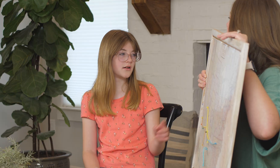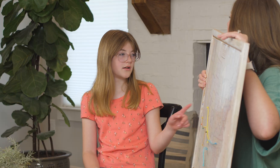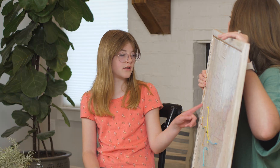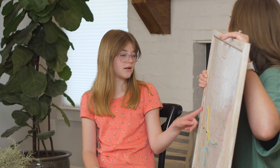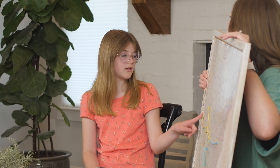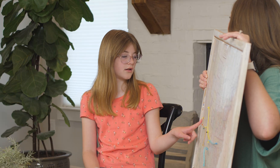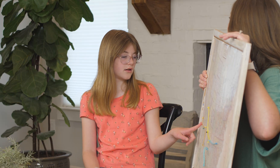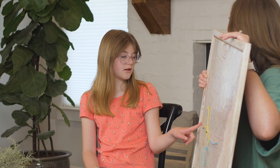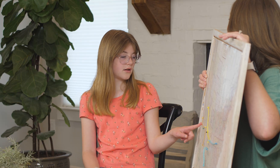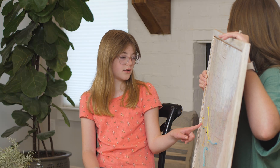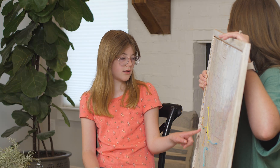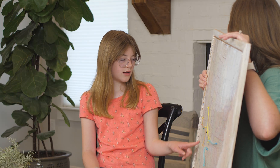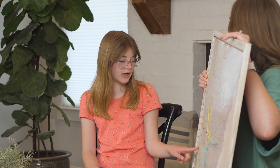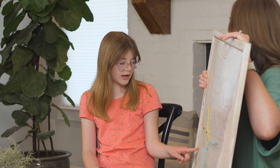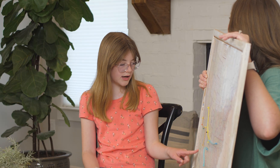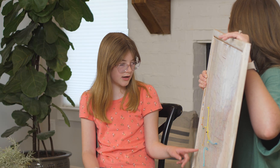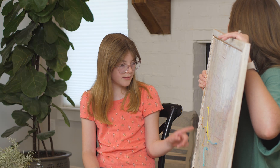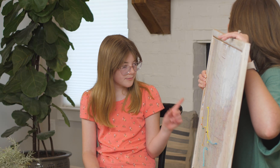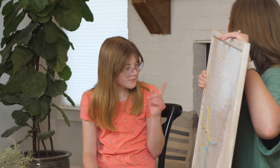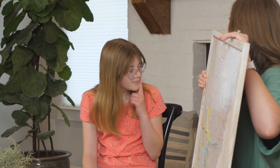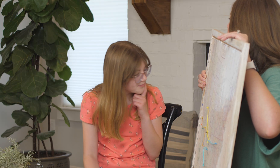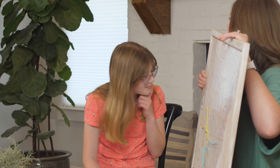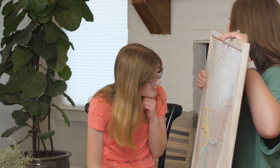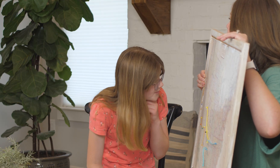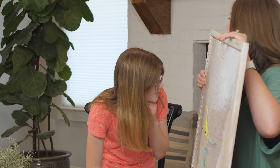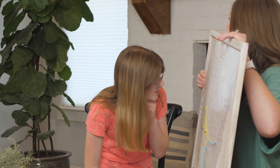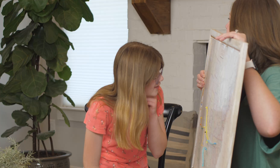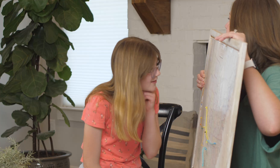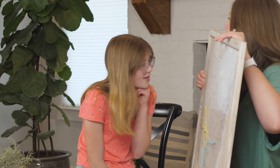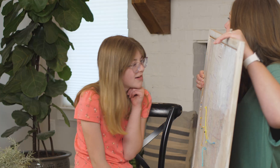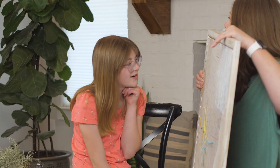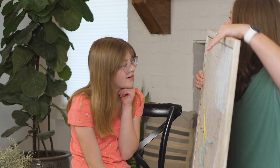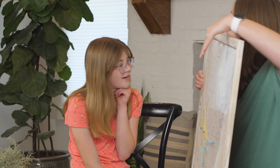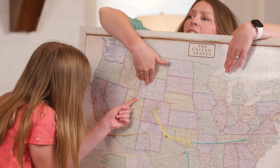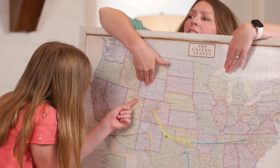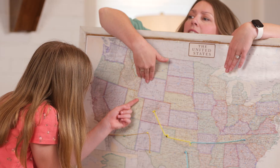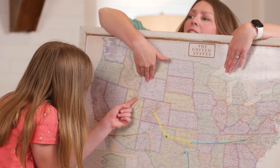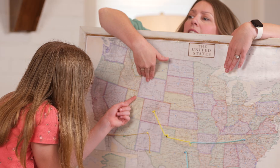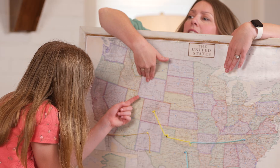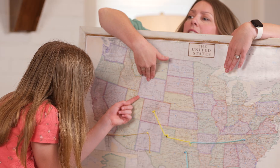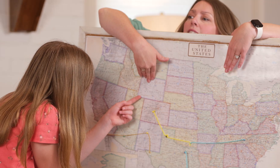Do you know where we're going this summer? is it all of you there?